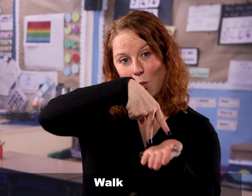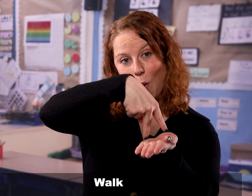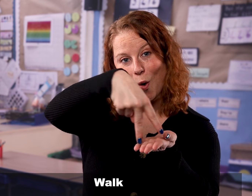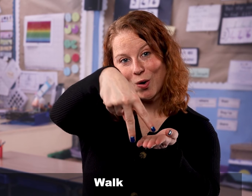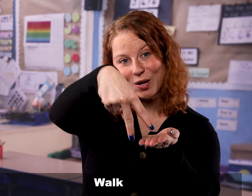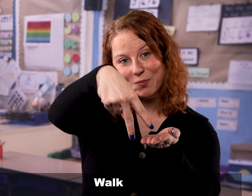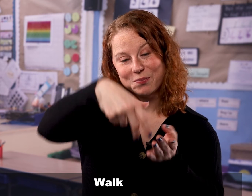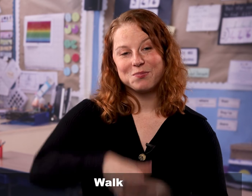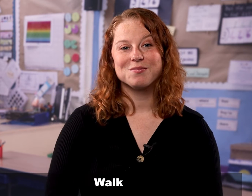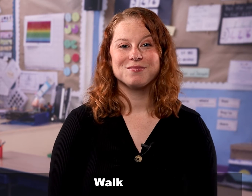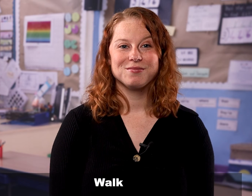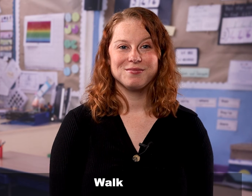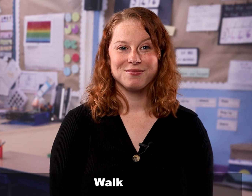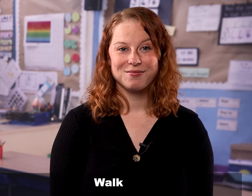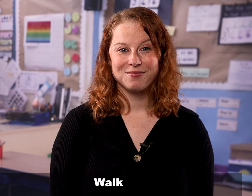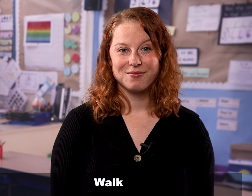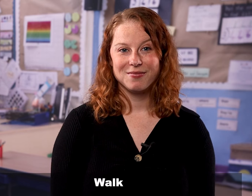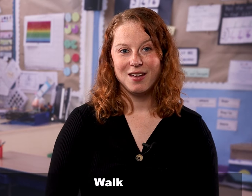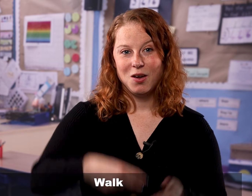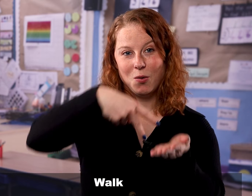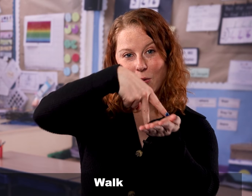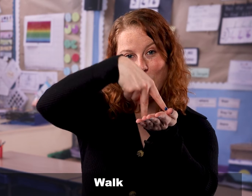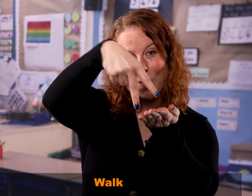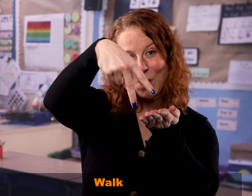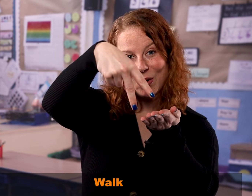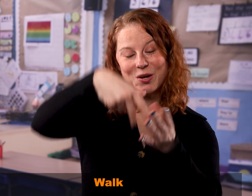Walk Walk